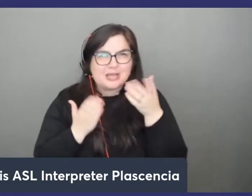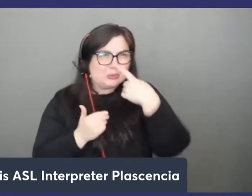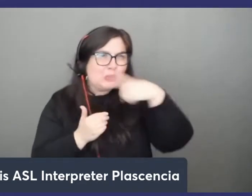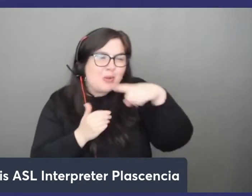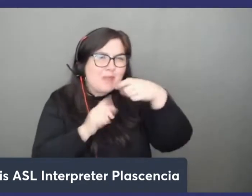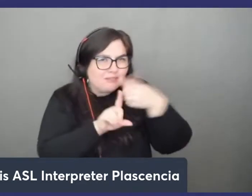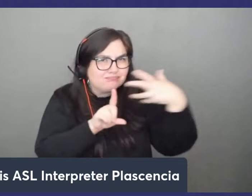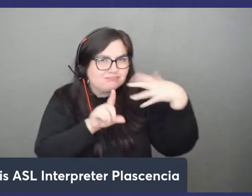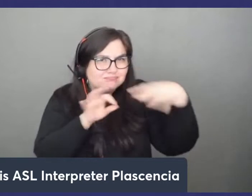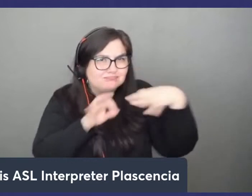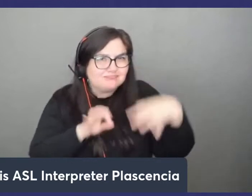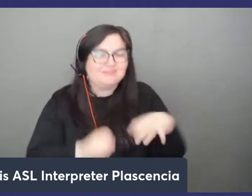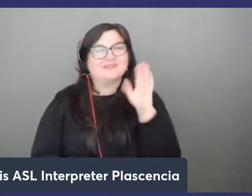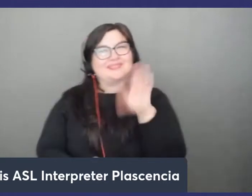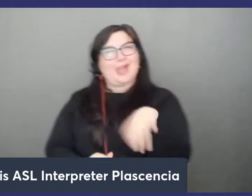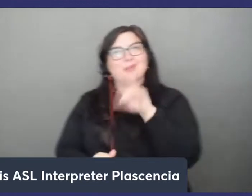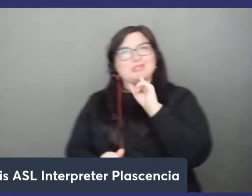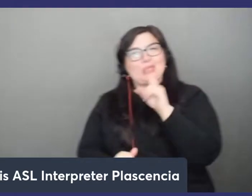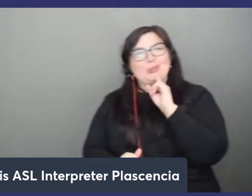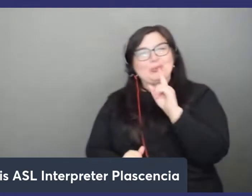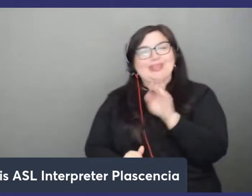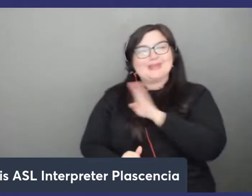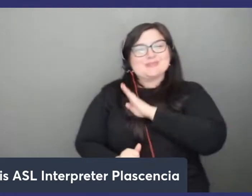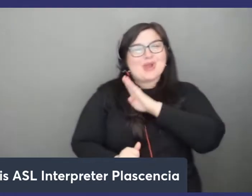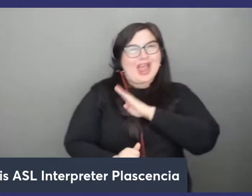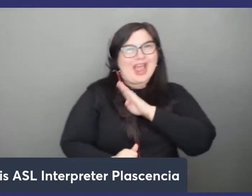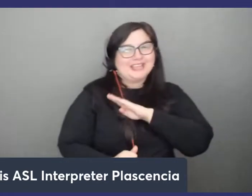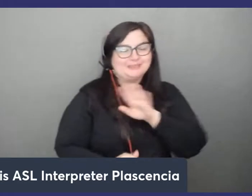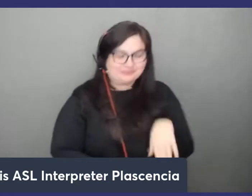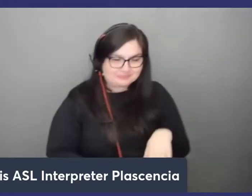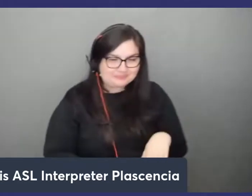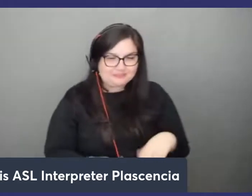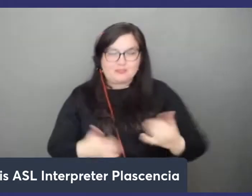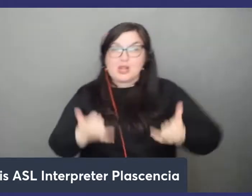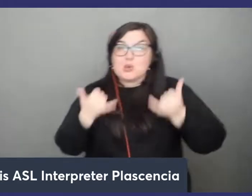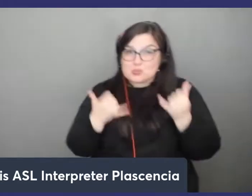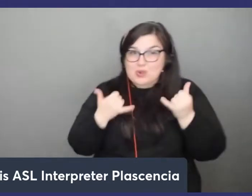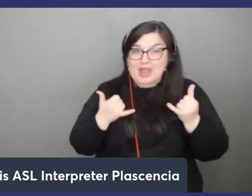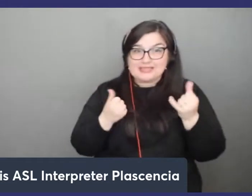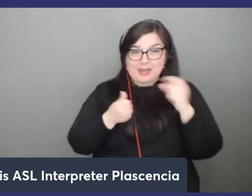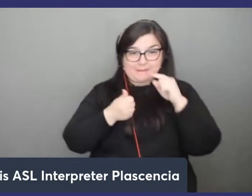Absolutely, Brian. So right now, we are doing a lot of these things serverless,